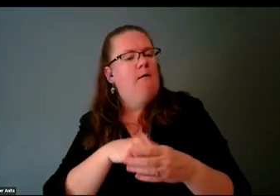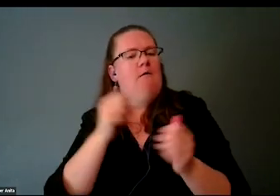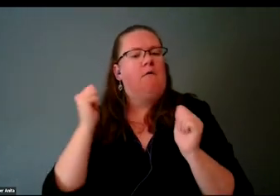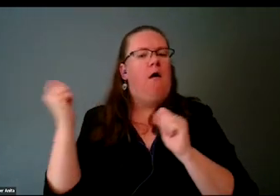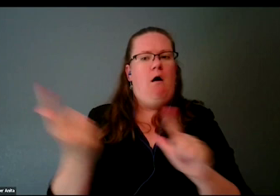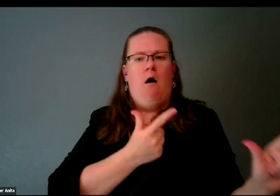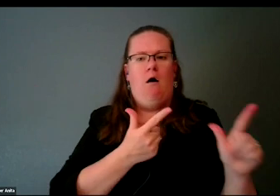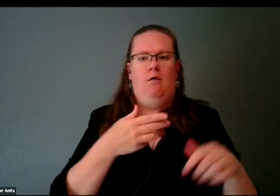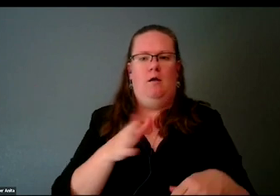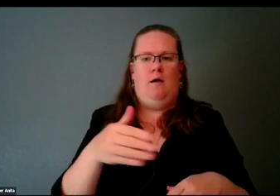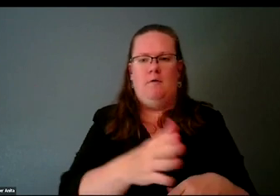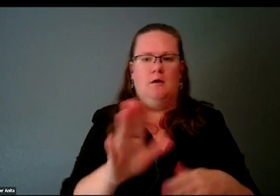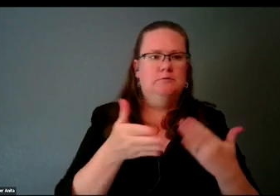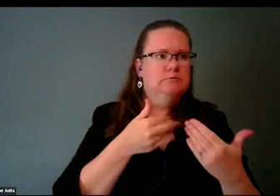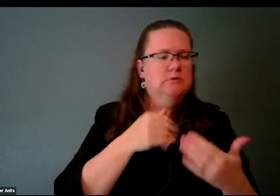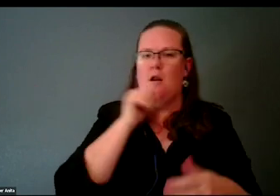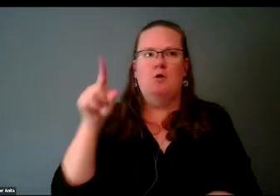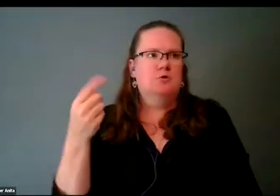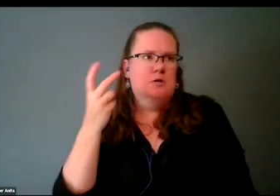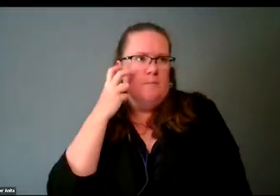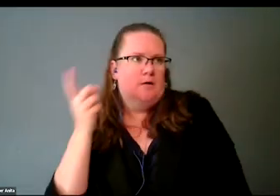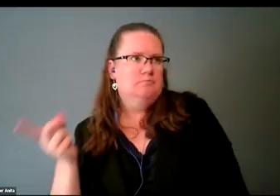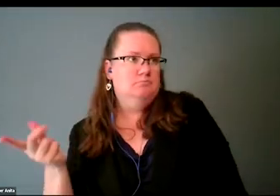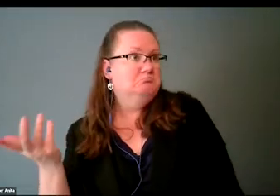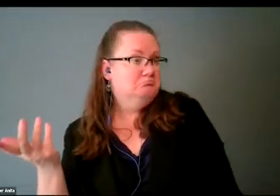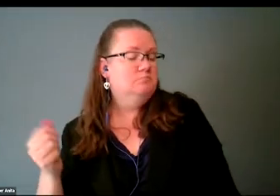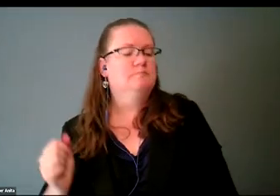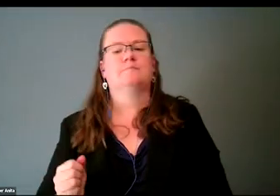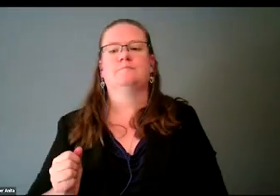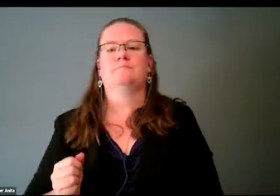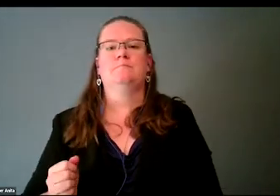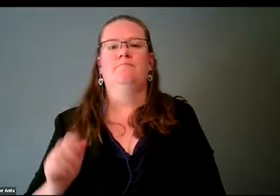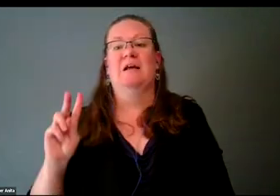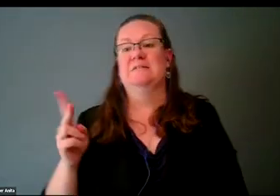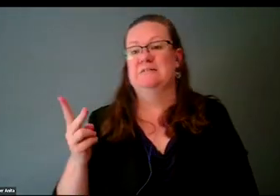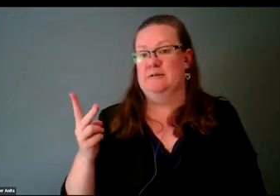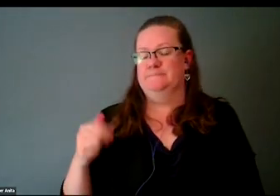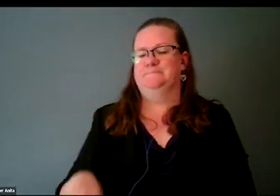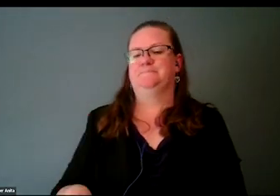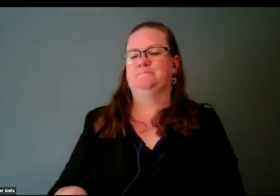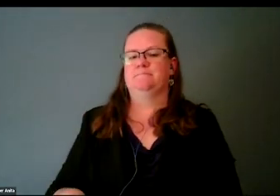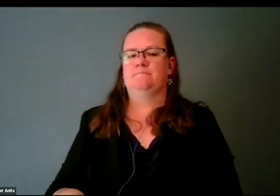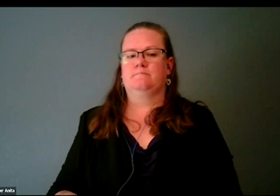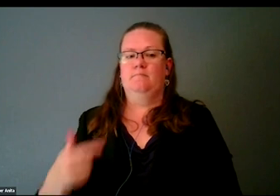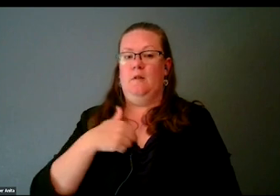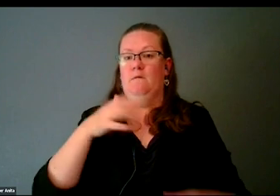not just blind folk?" The second thing I wanted to talk about is my contributions to Google.